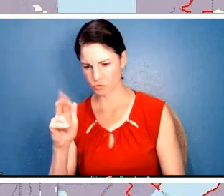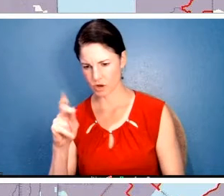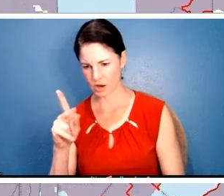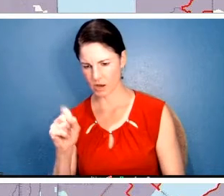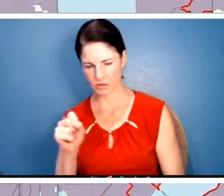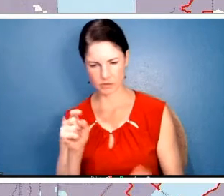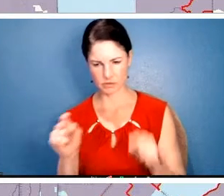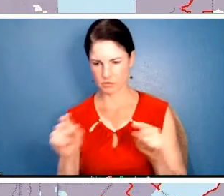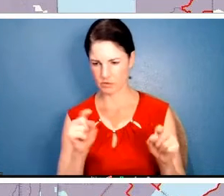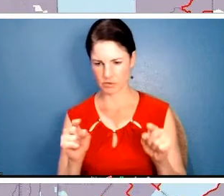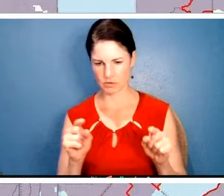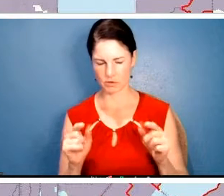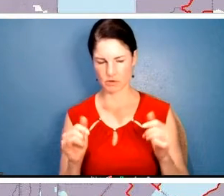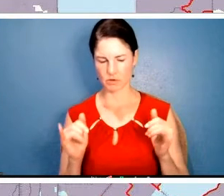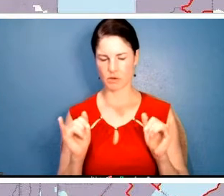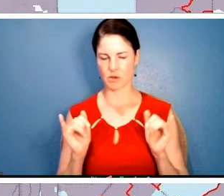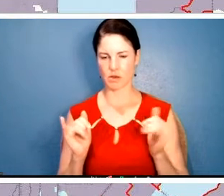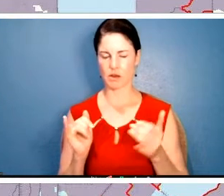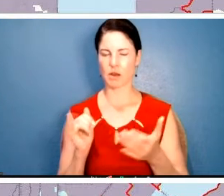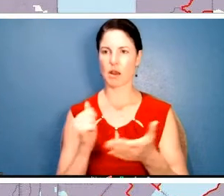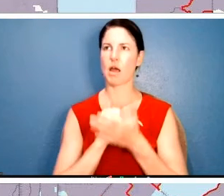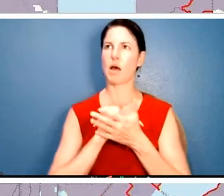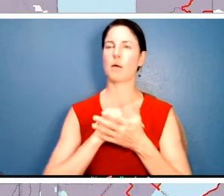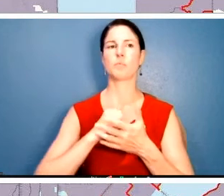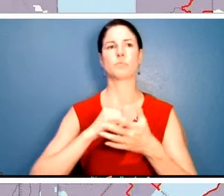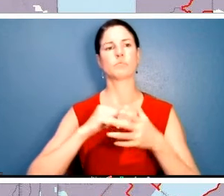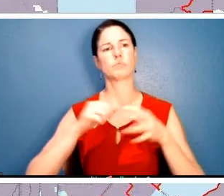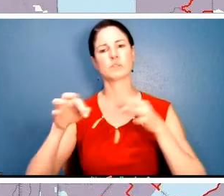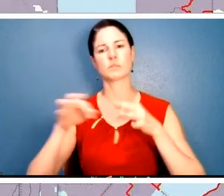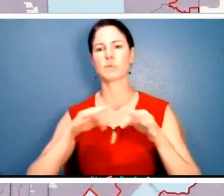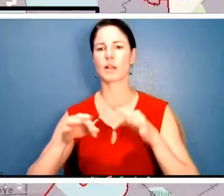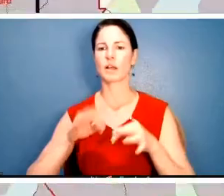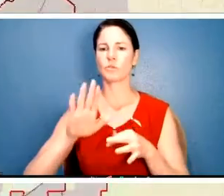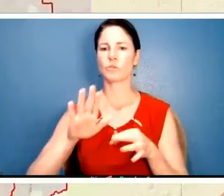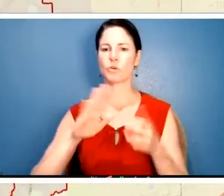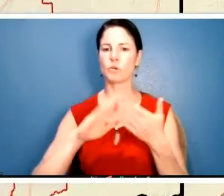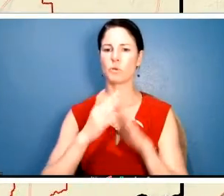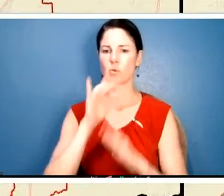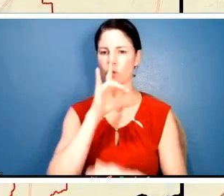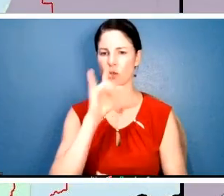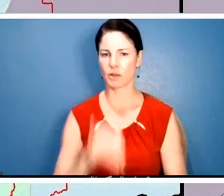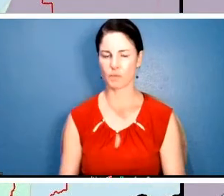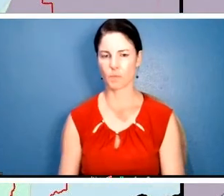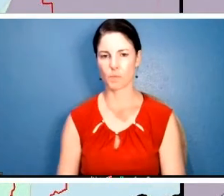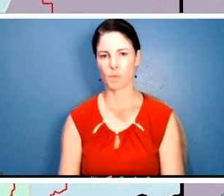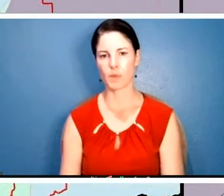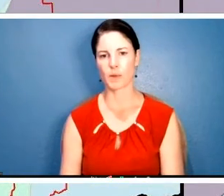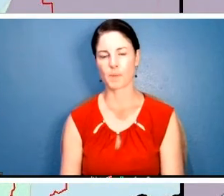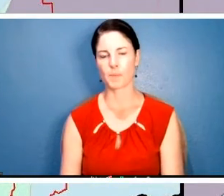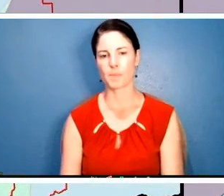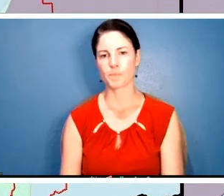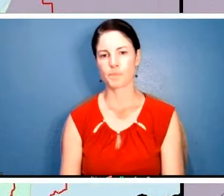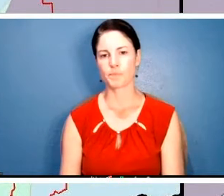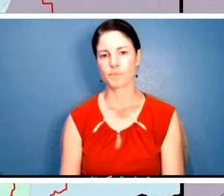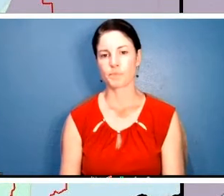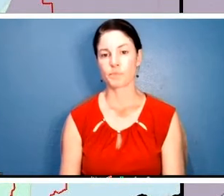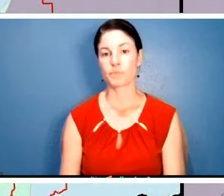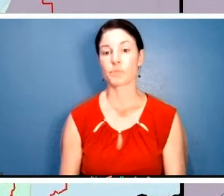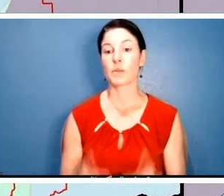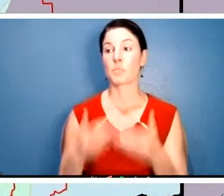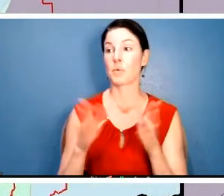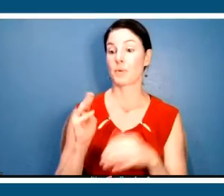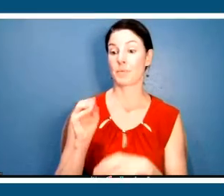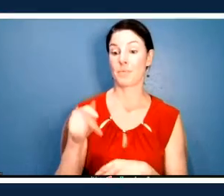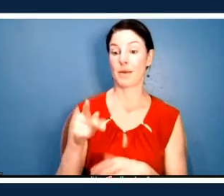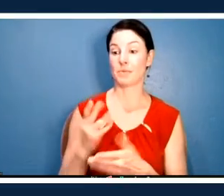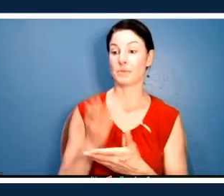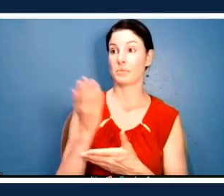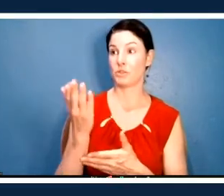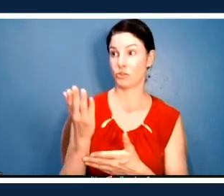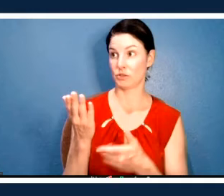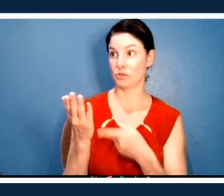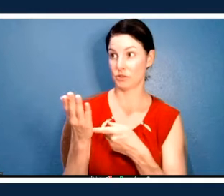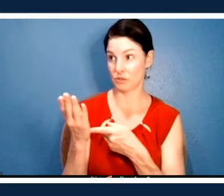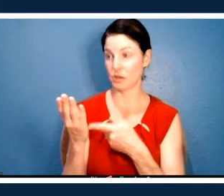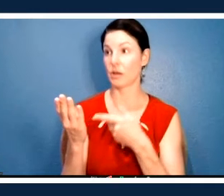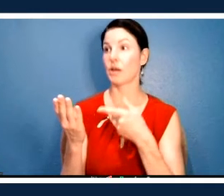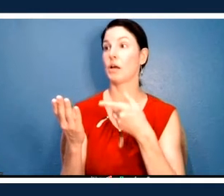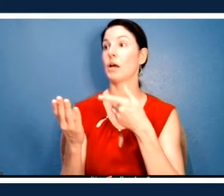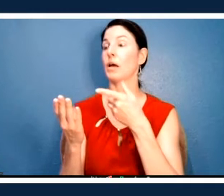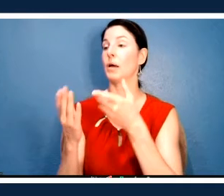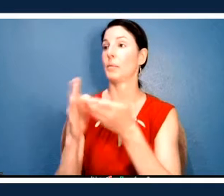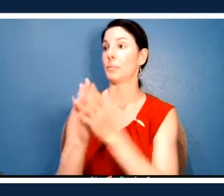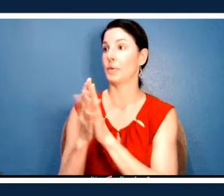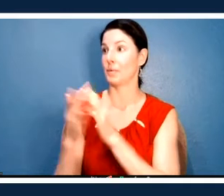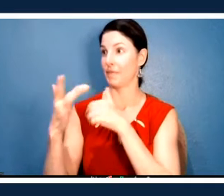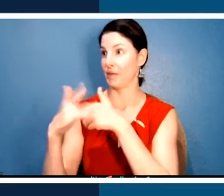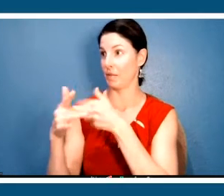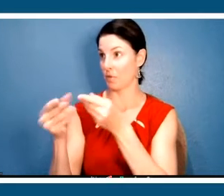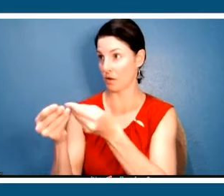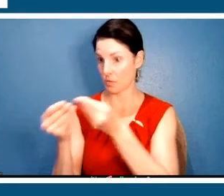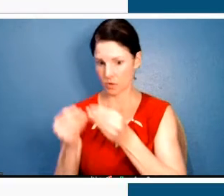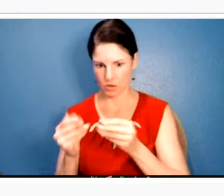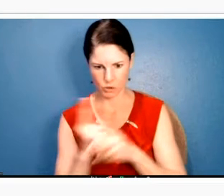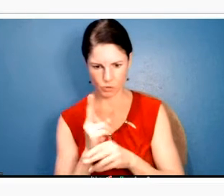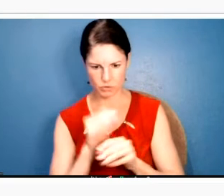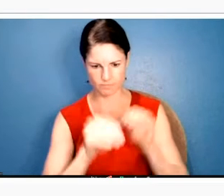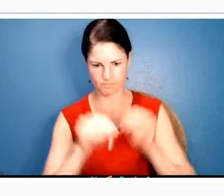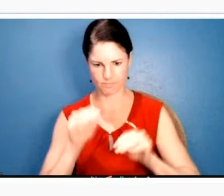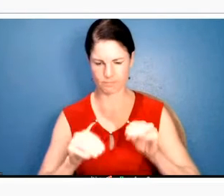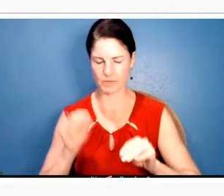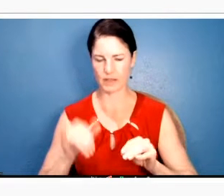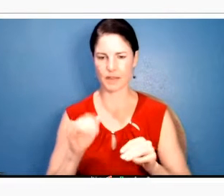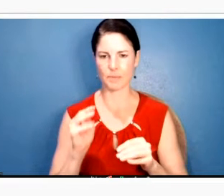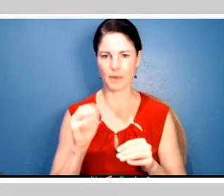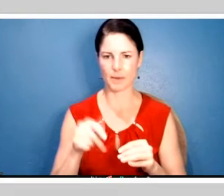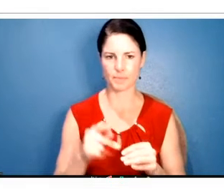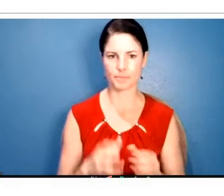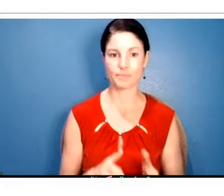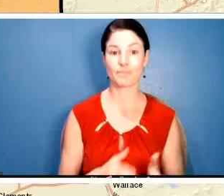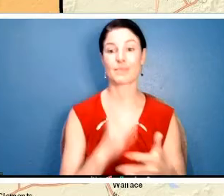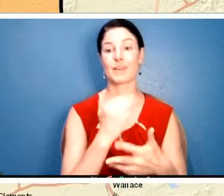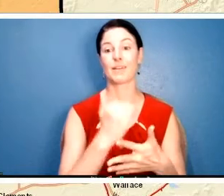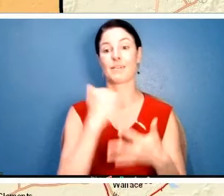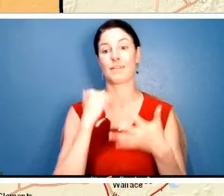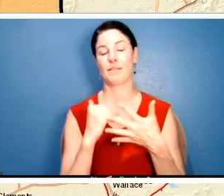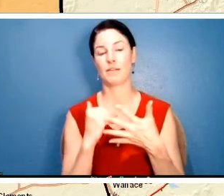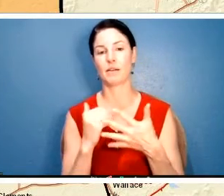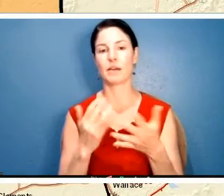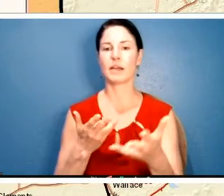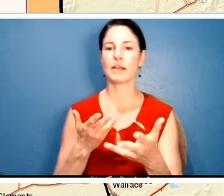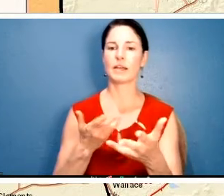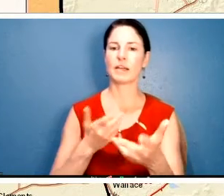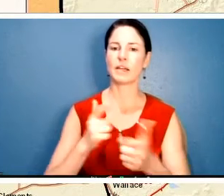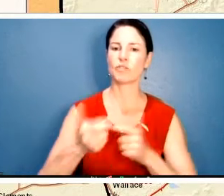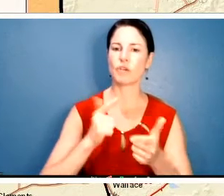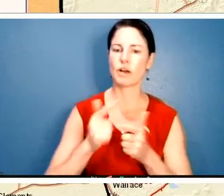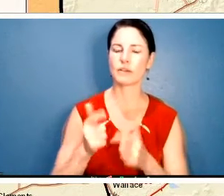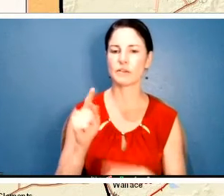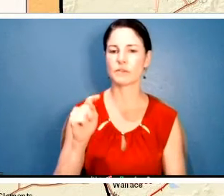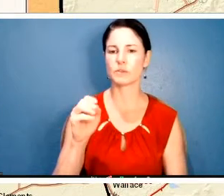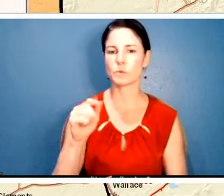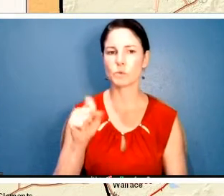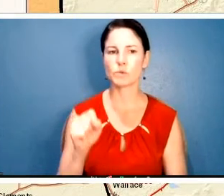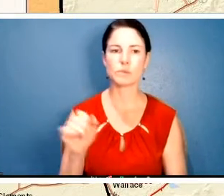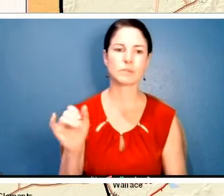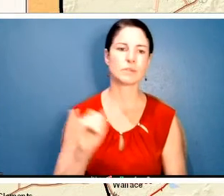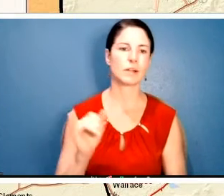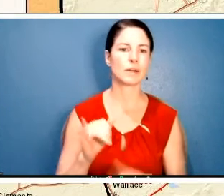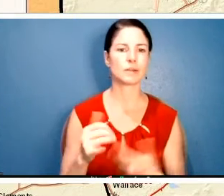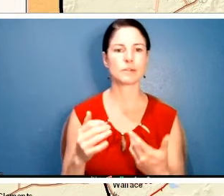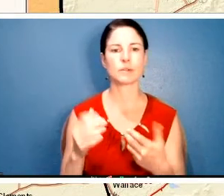SacGov: When you tell your Community story to the county is public maps missions become available, they will be added to the story map as well the interactive review map is a powerful tool packed full of layered data such as population demographics.